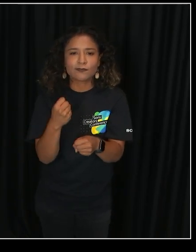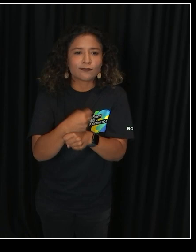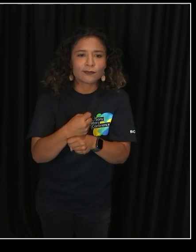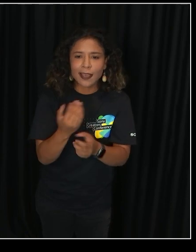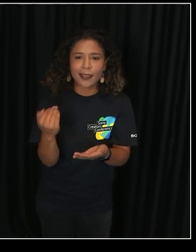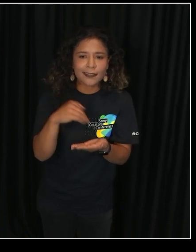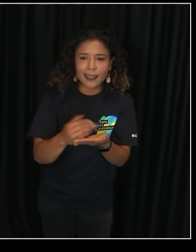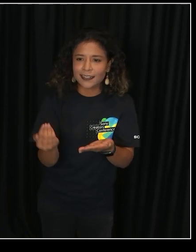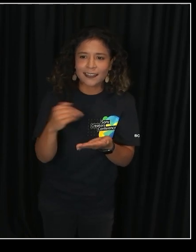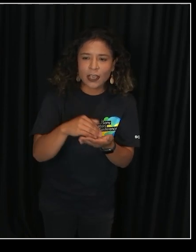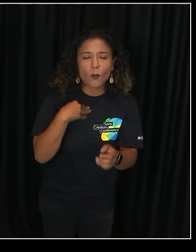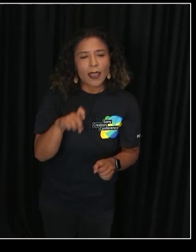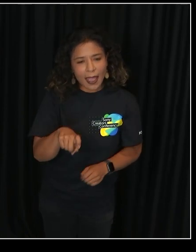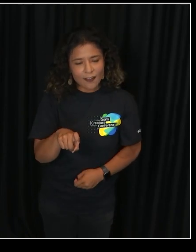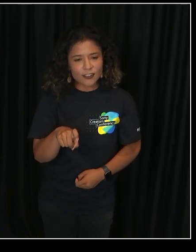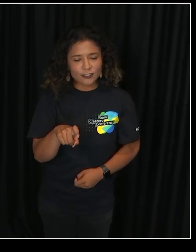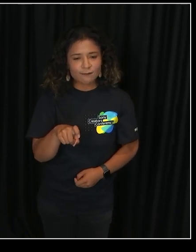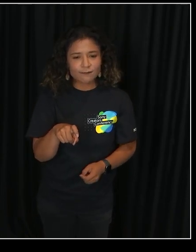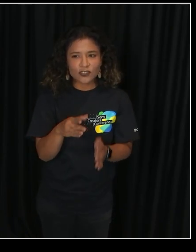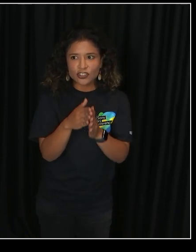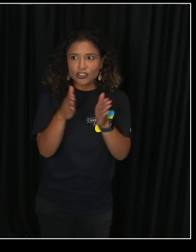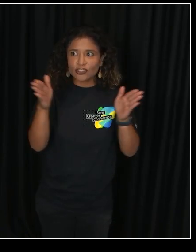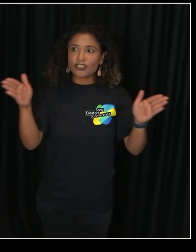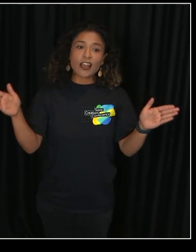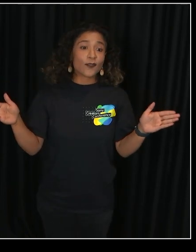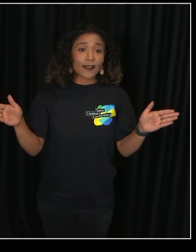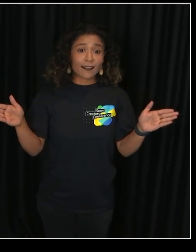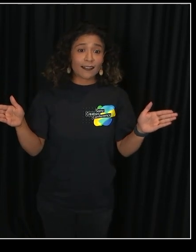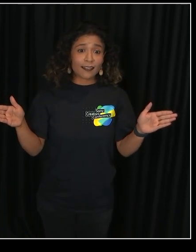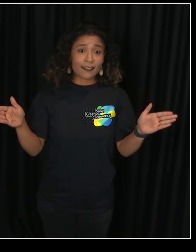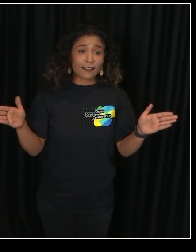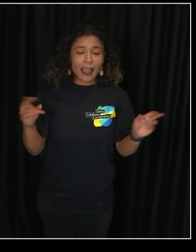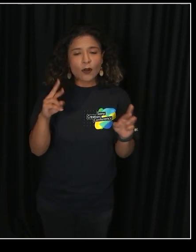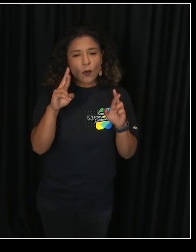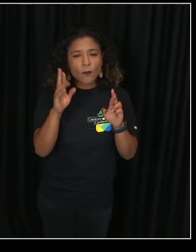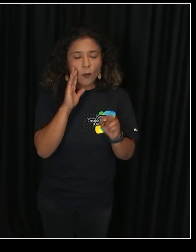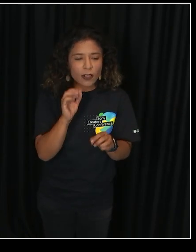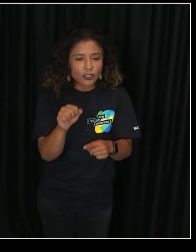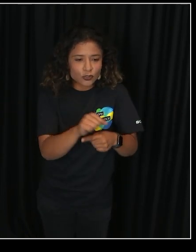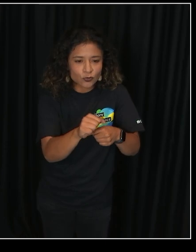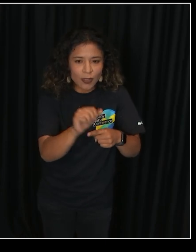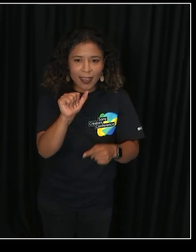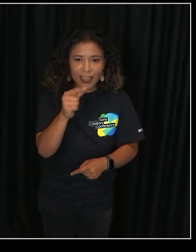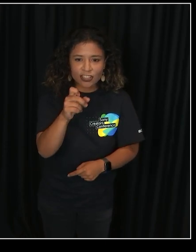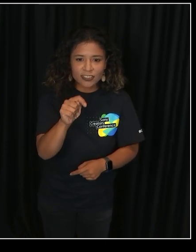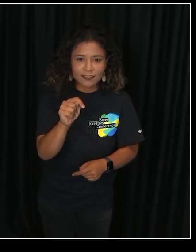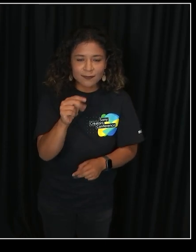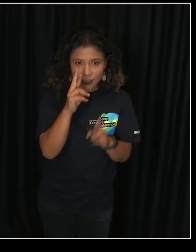so we have to do it in a way that's general and hopefully trains the agent to be respectful.